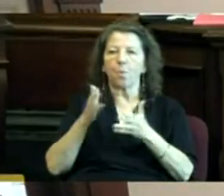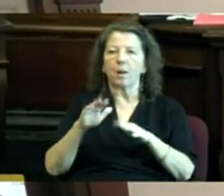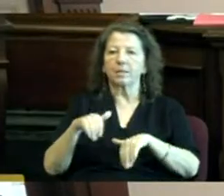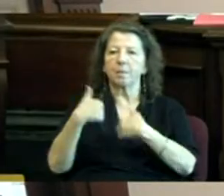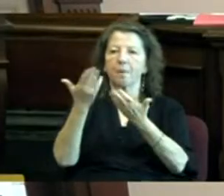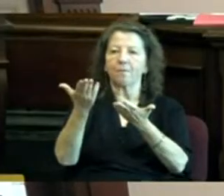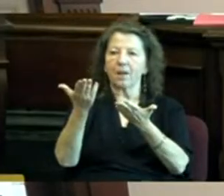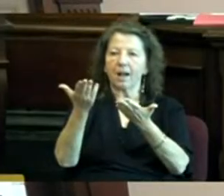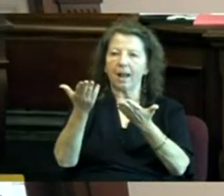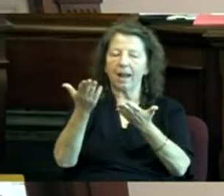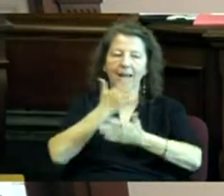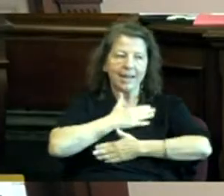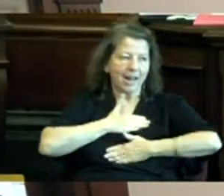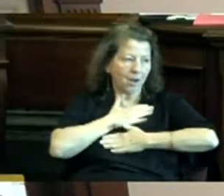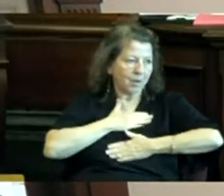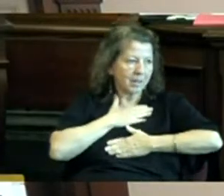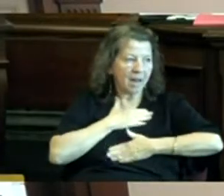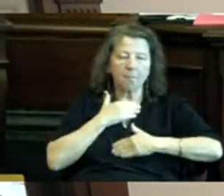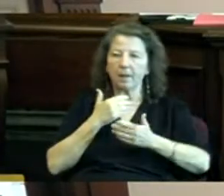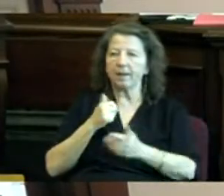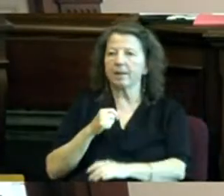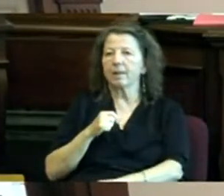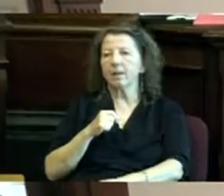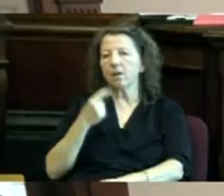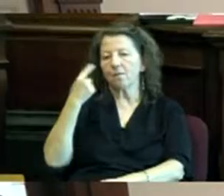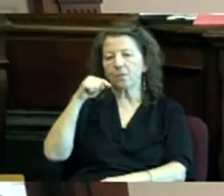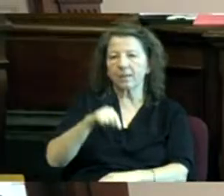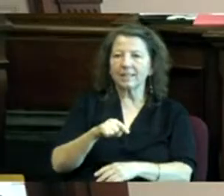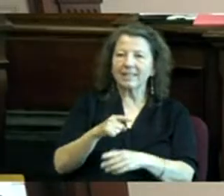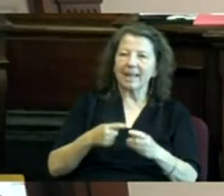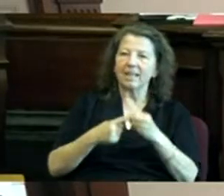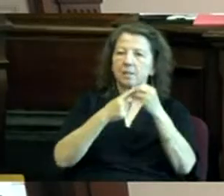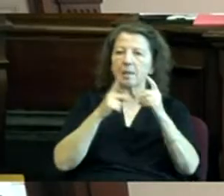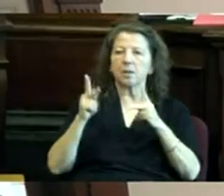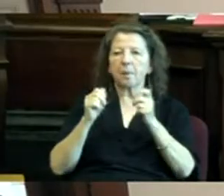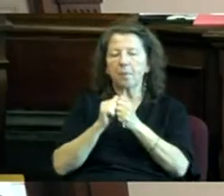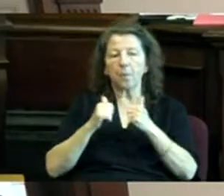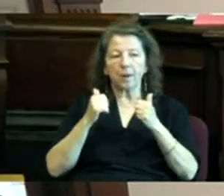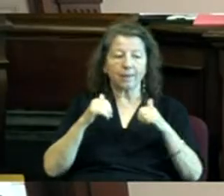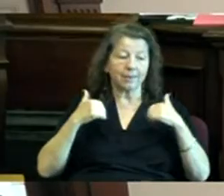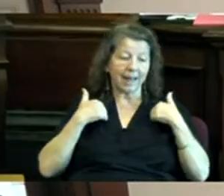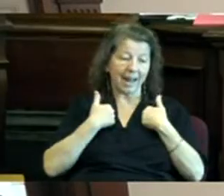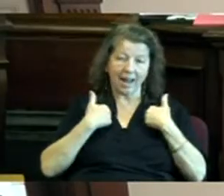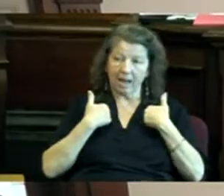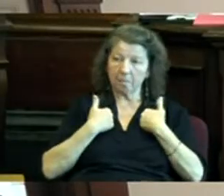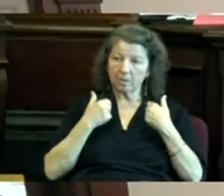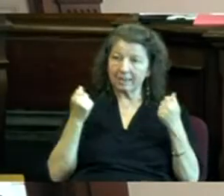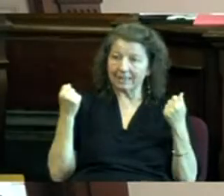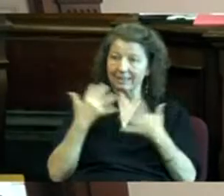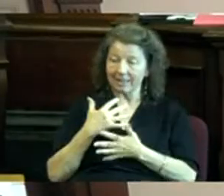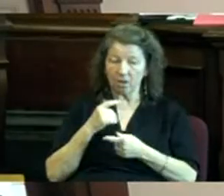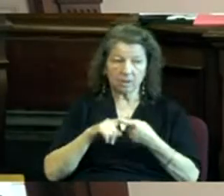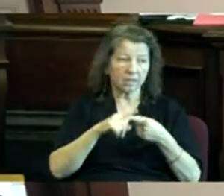Gruber's comments. I do believe there are better ways to provide this form of entertainment. In